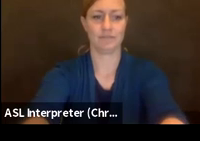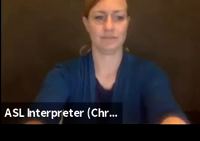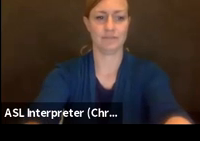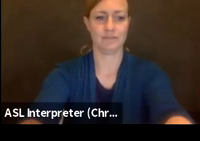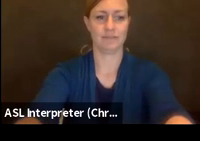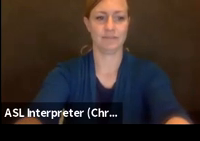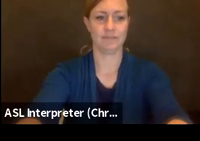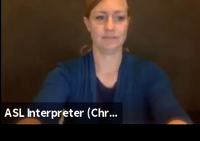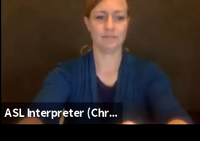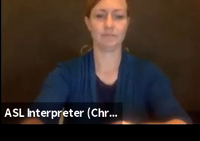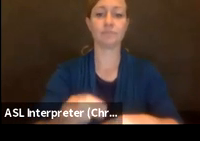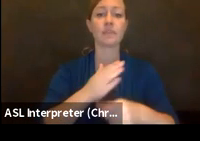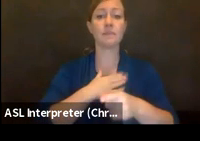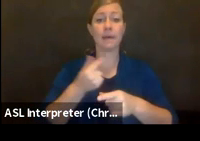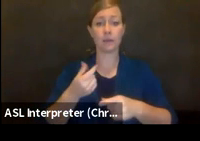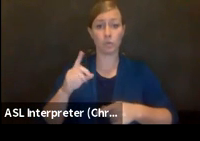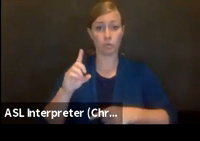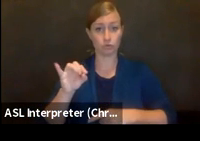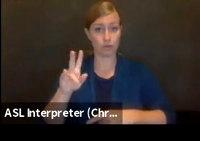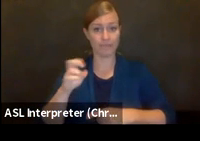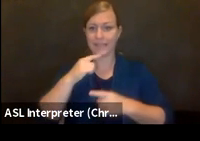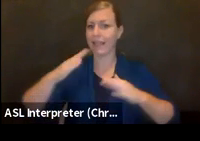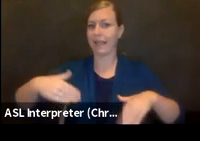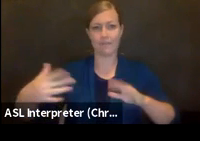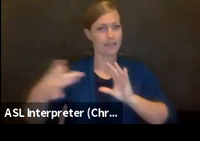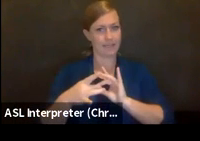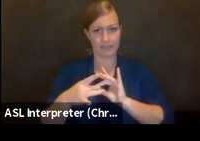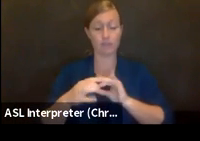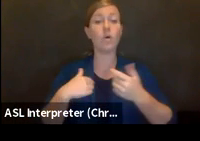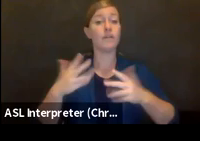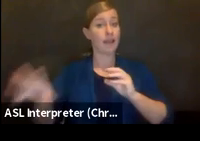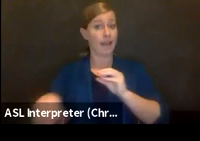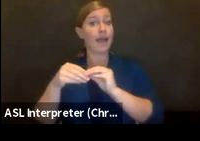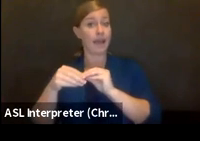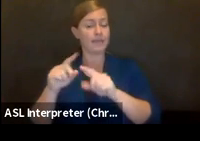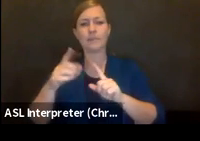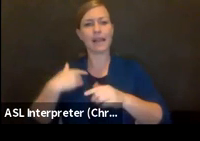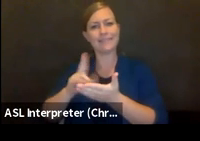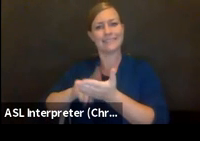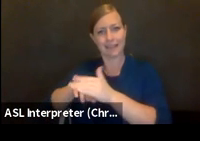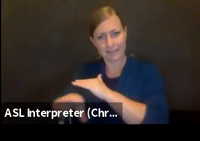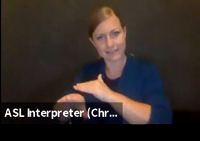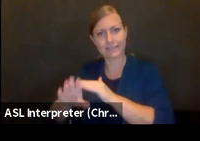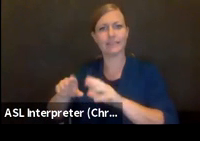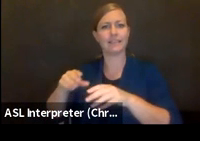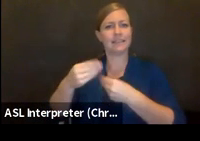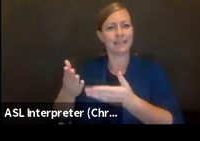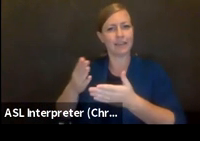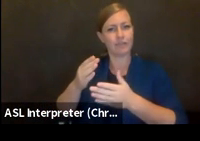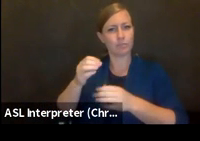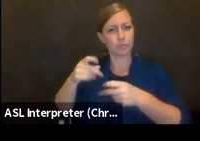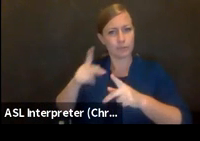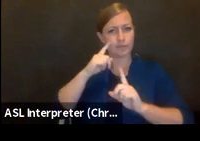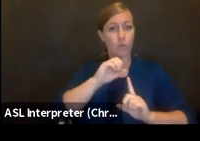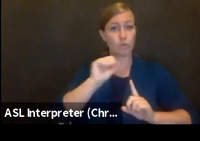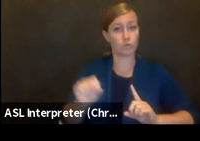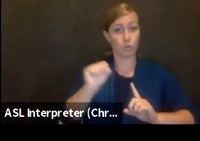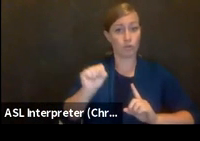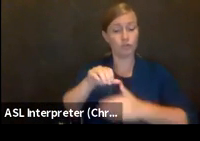ESD 189 - Amy Colburn: It says, I'm not connected yet. So I've added it, but I still need to sign in and give schools you permission to access my Google Drive. So I'm going to say connect